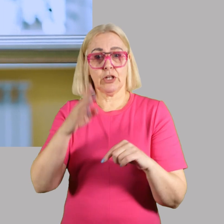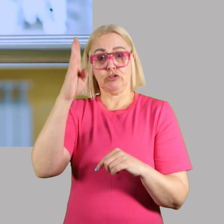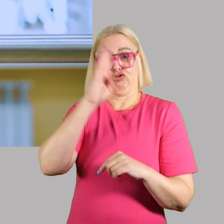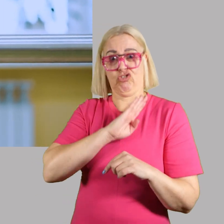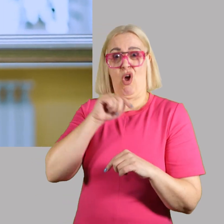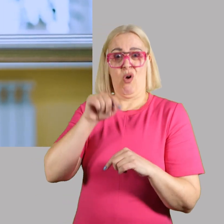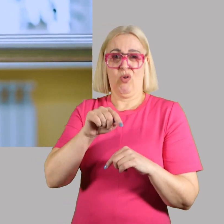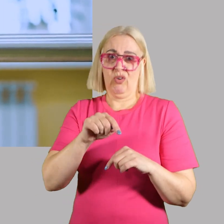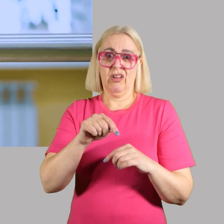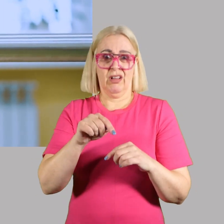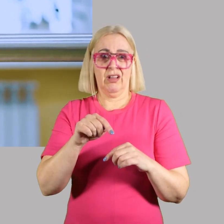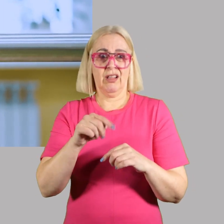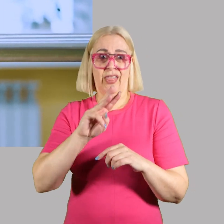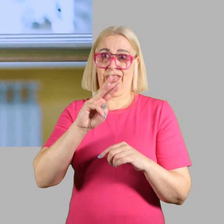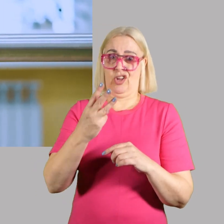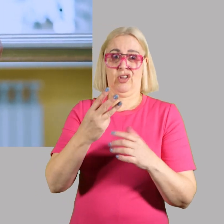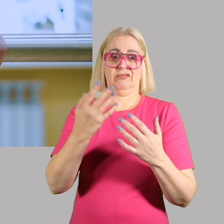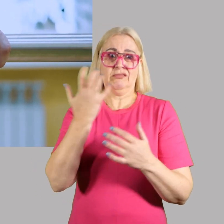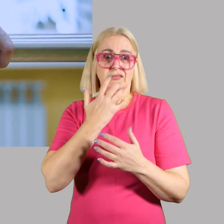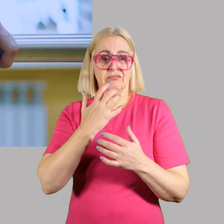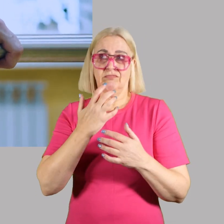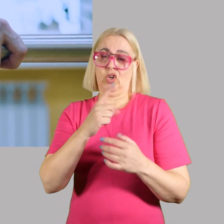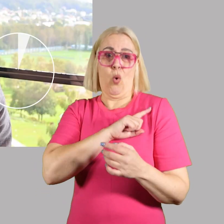Stroke is the third leading cause of disability worldwide,